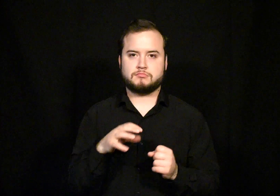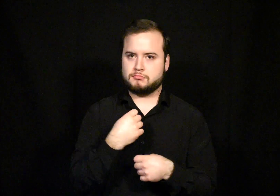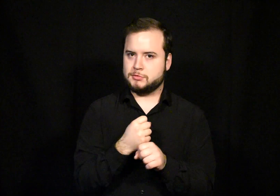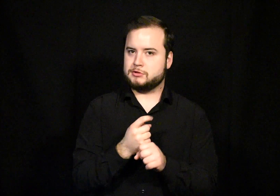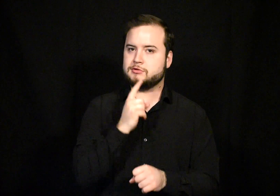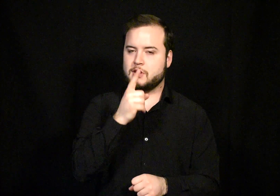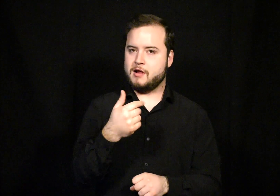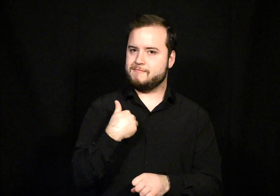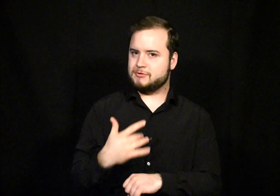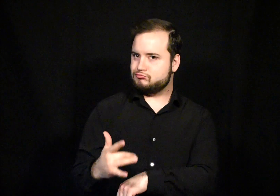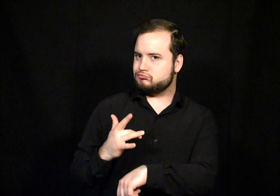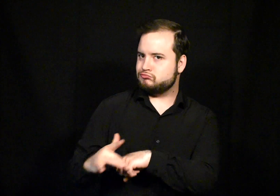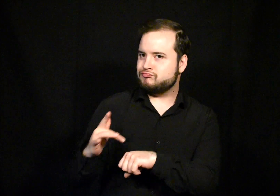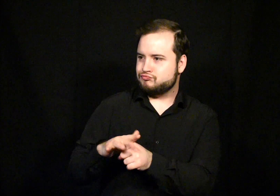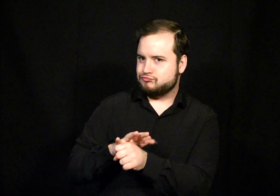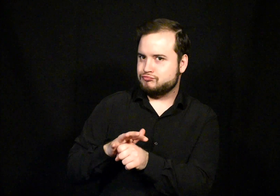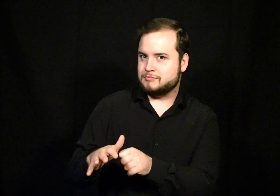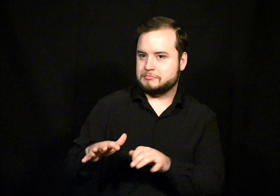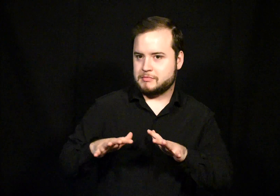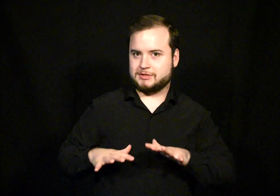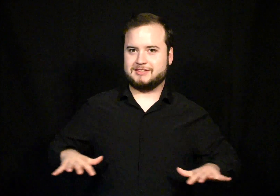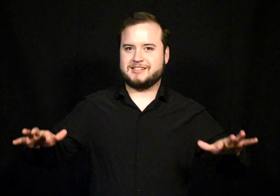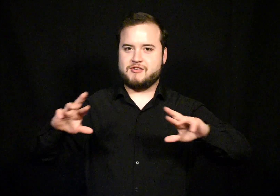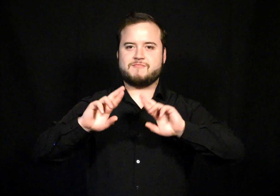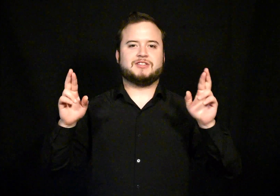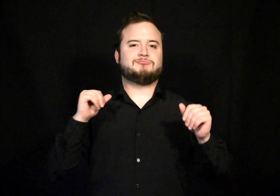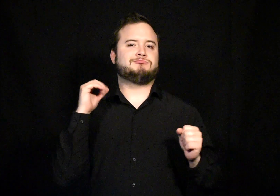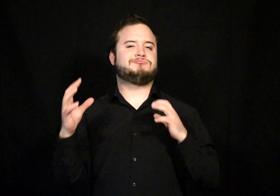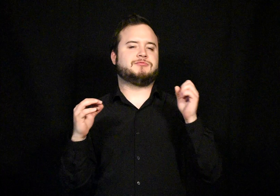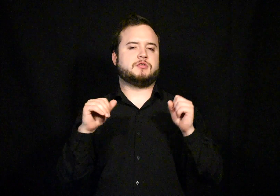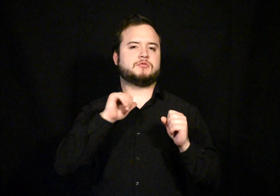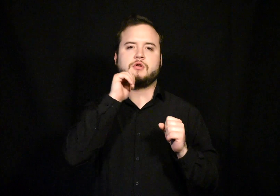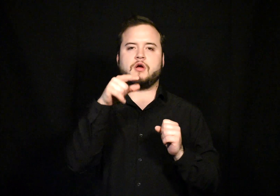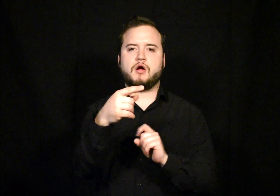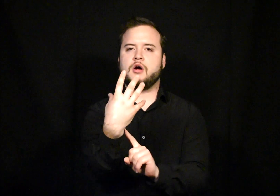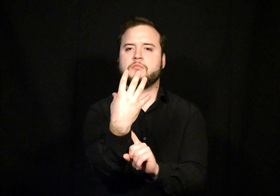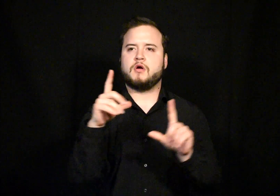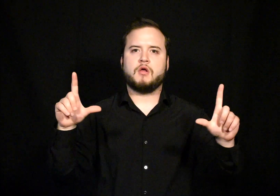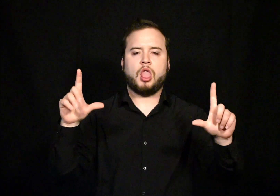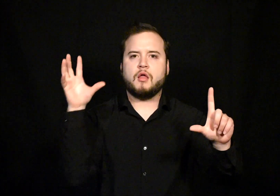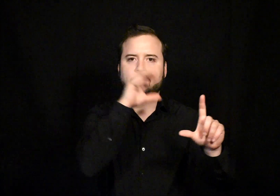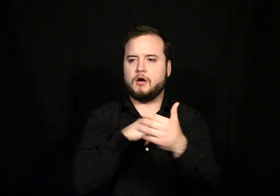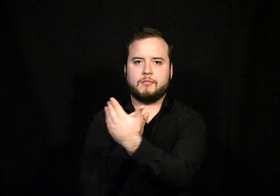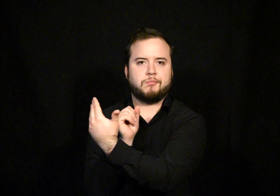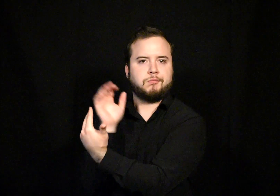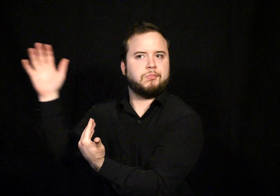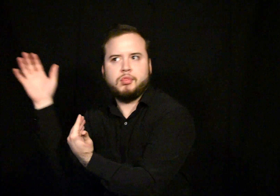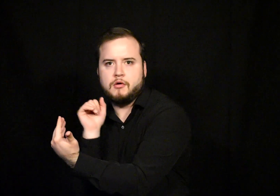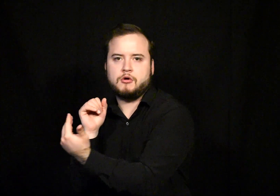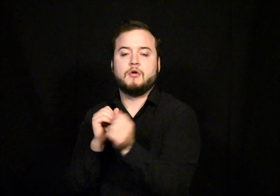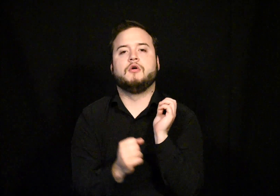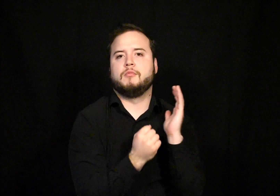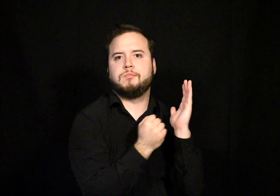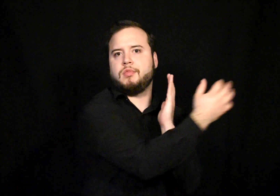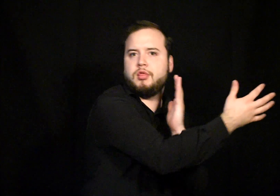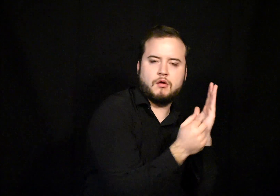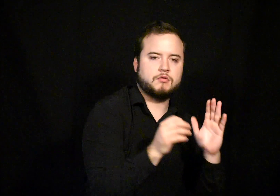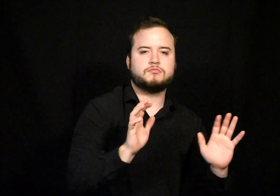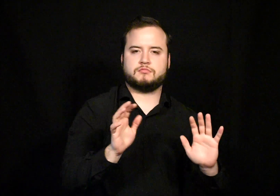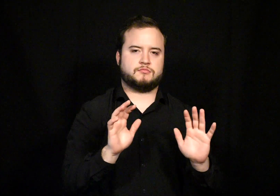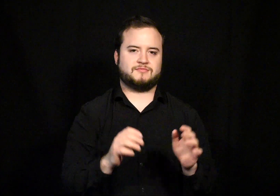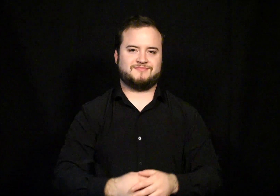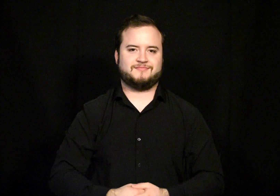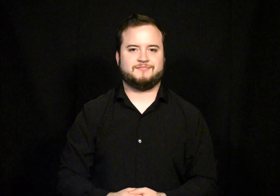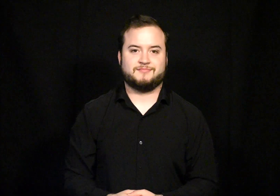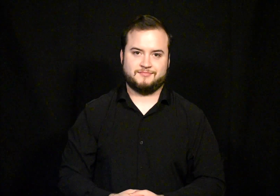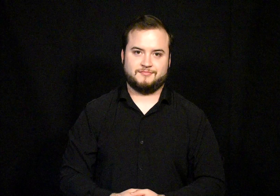Make sure you have ample space to sign, and that the camera doesn’t cut off your sign space.